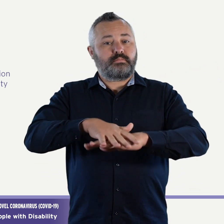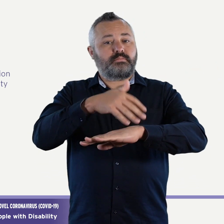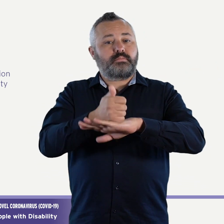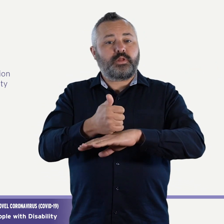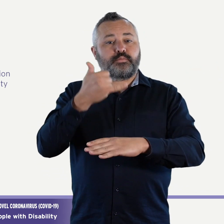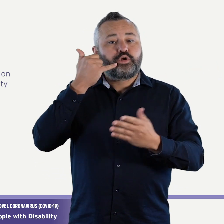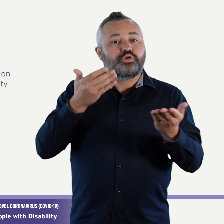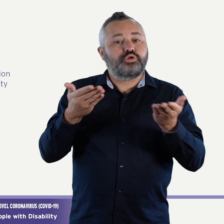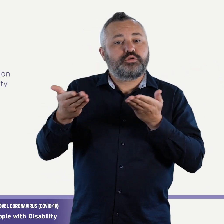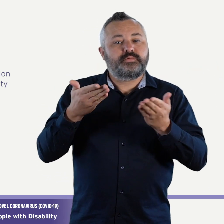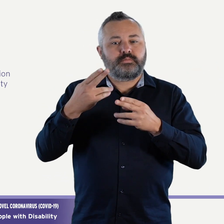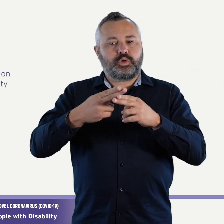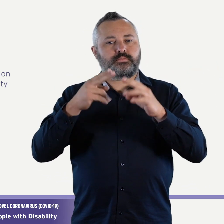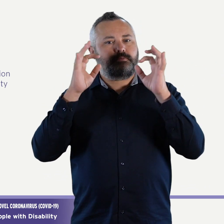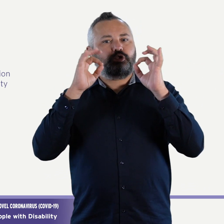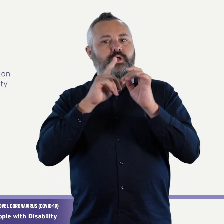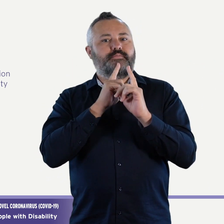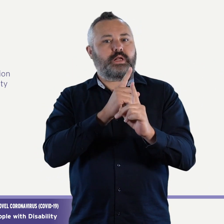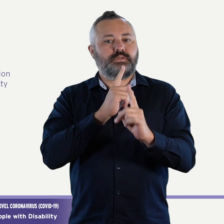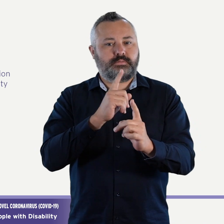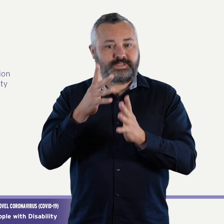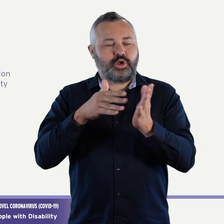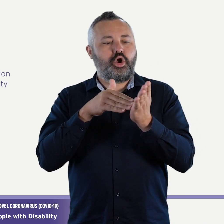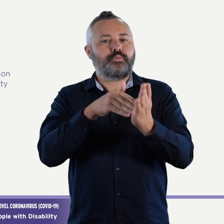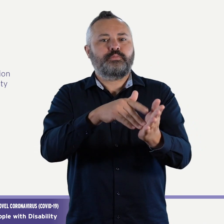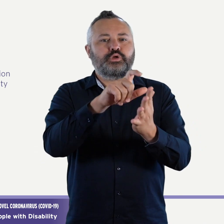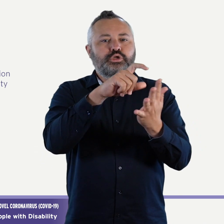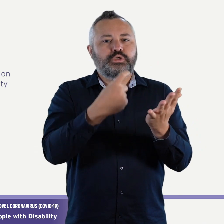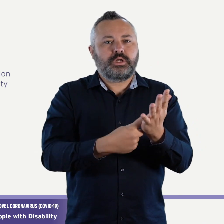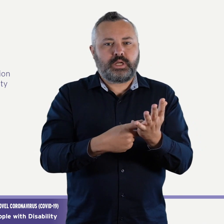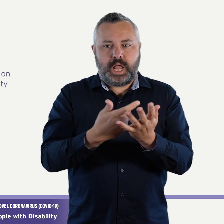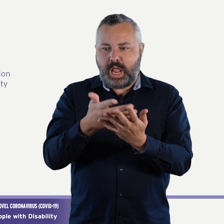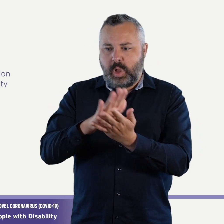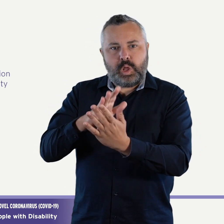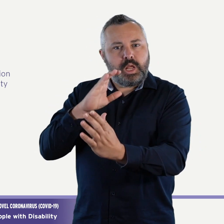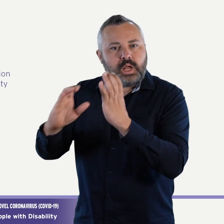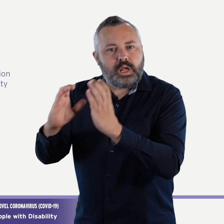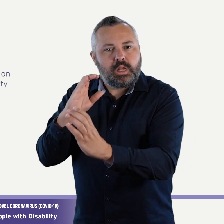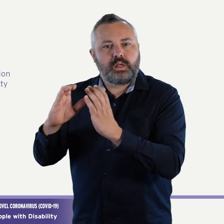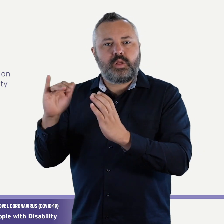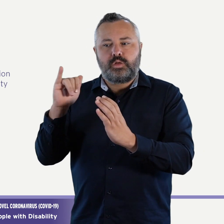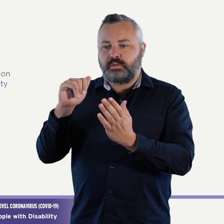Establishment of a specialised advisory phone service